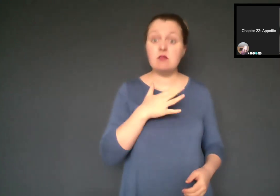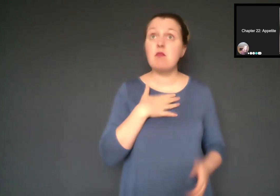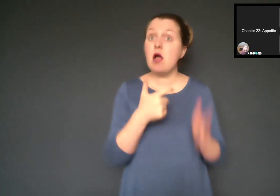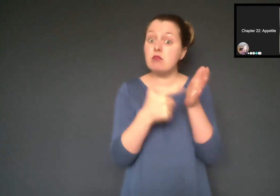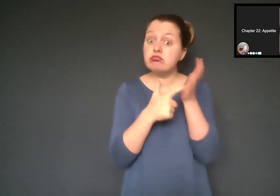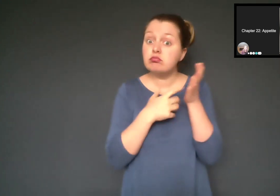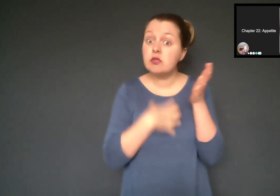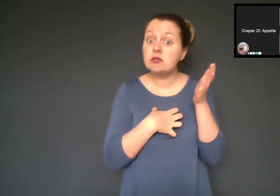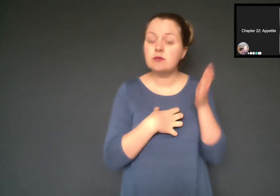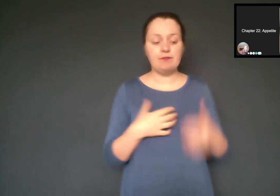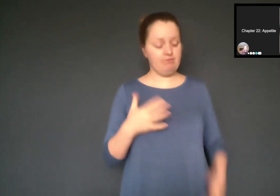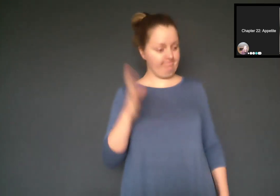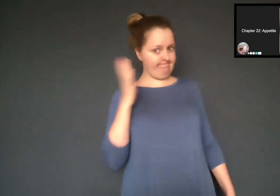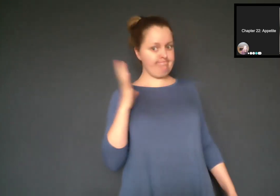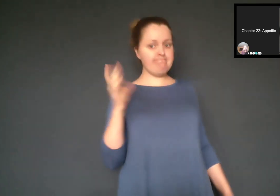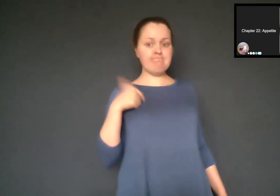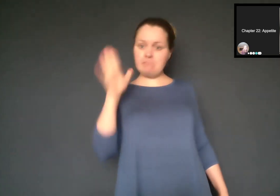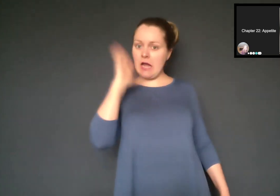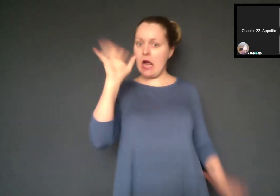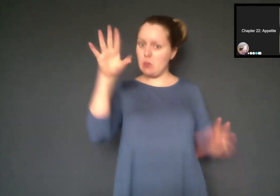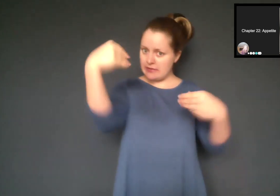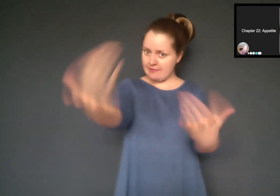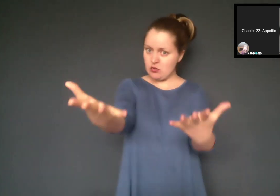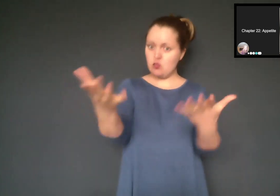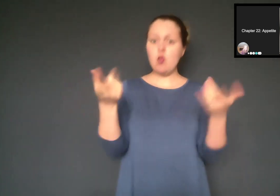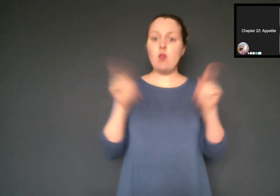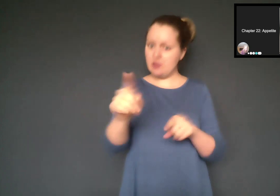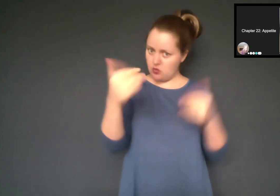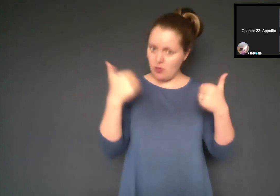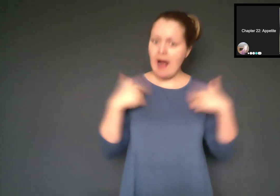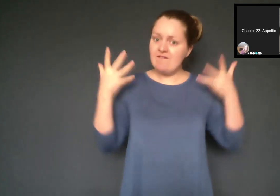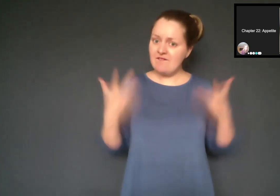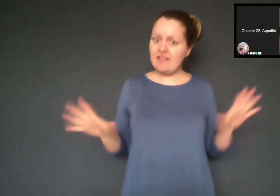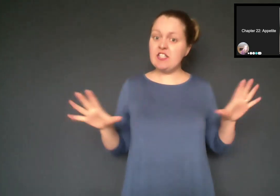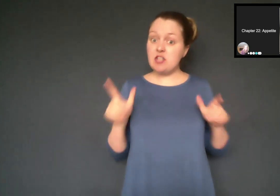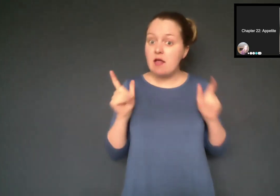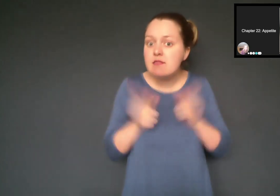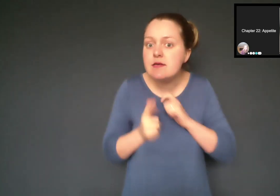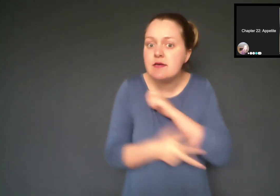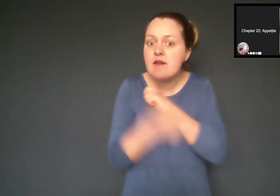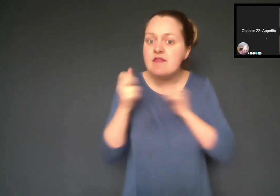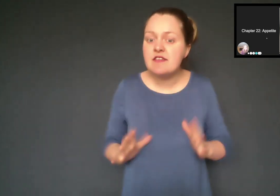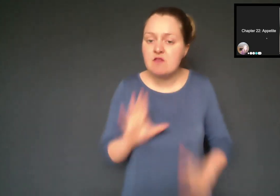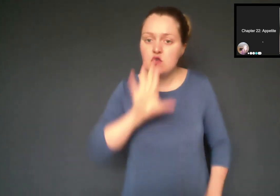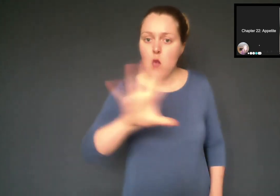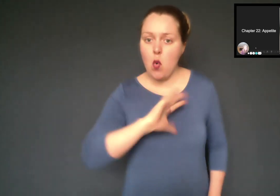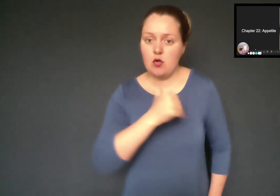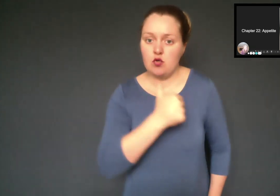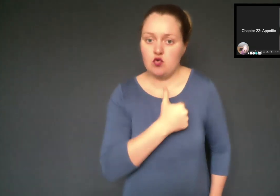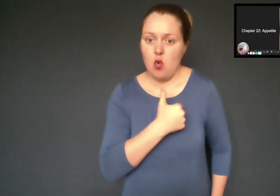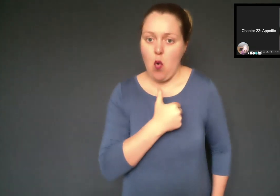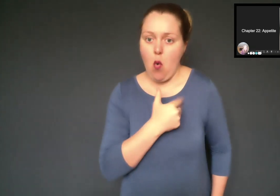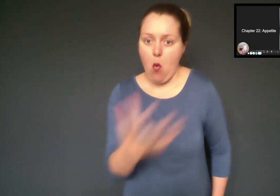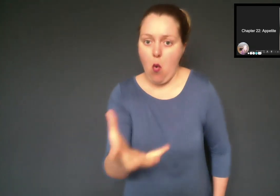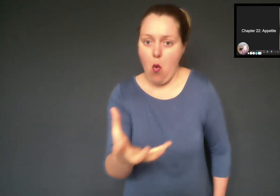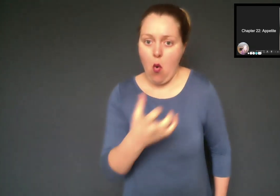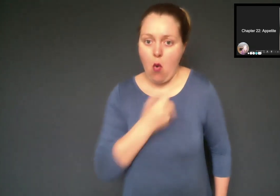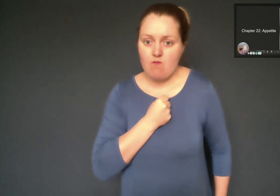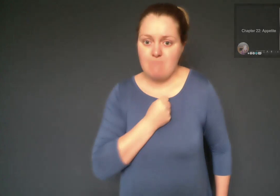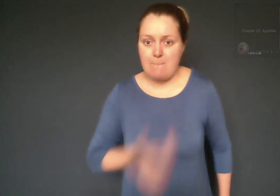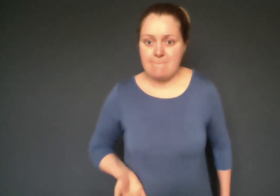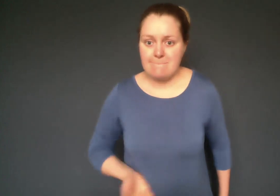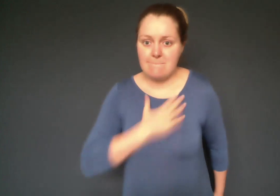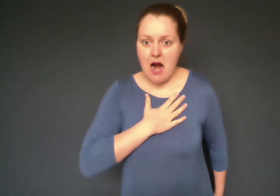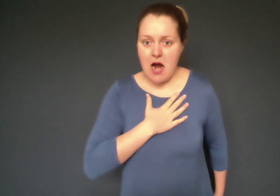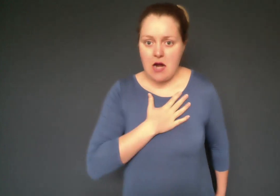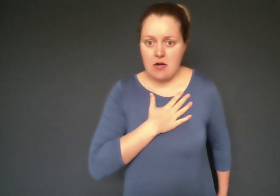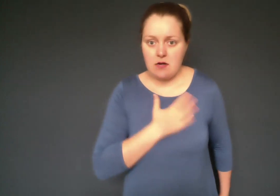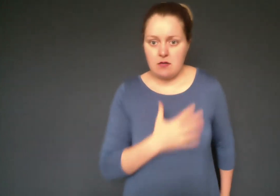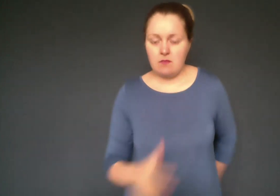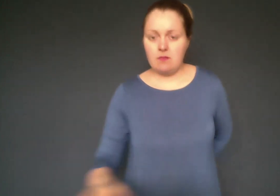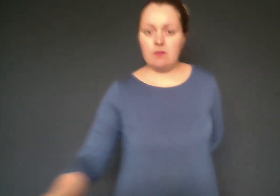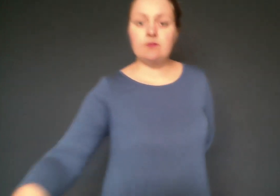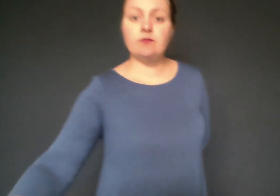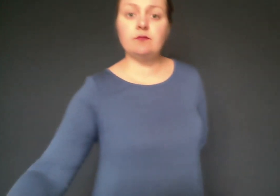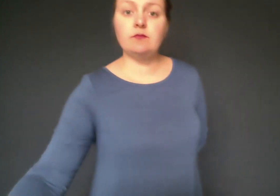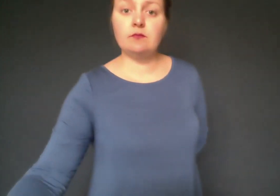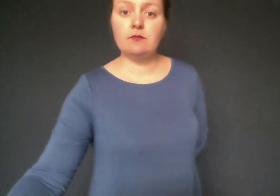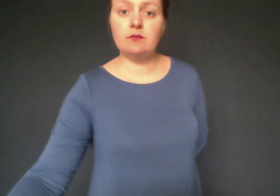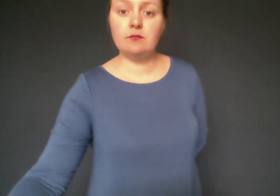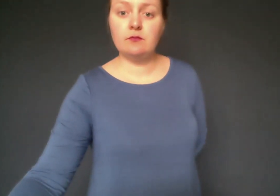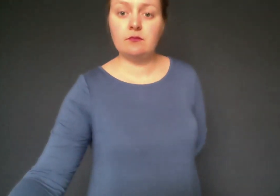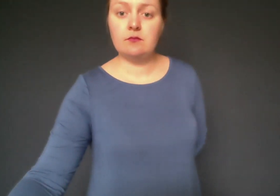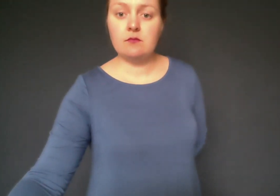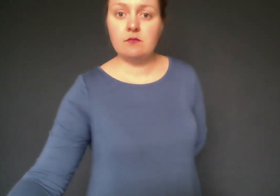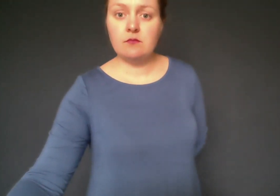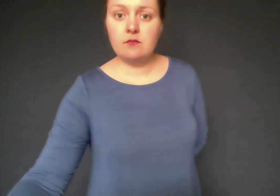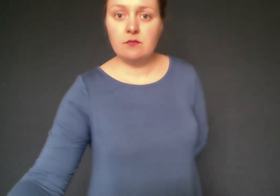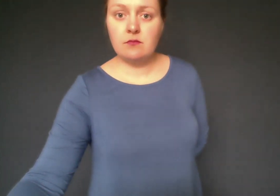very well said the house i will give it to you and when you have it little thief your soul is mine